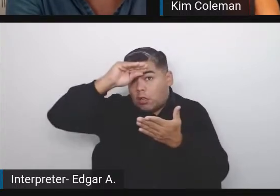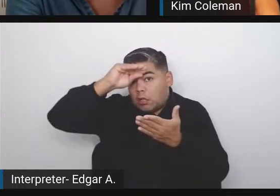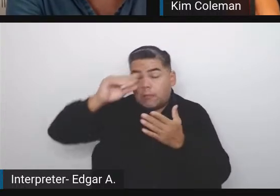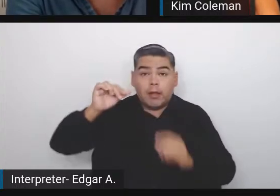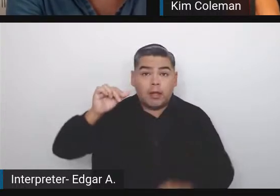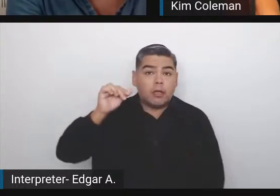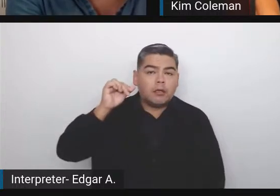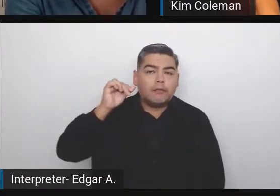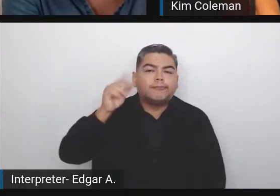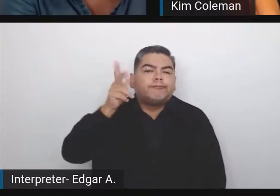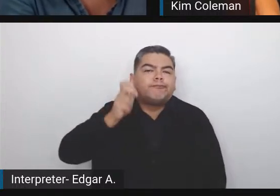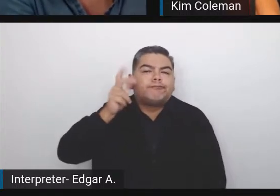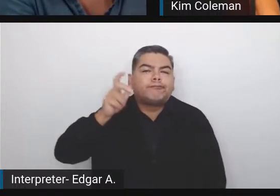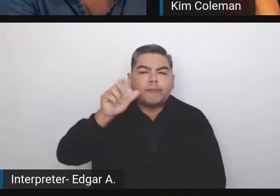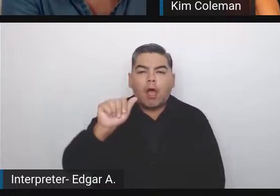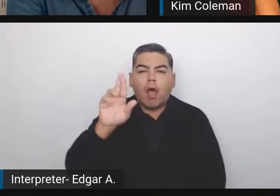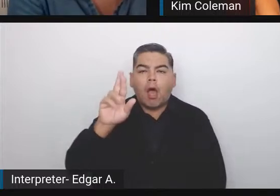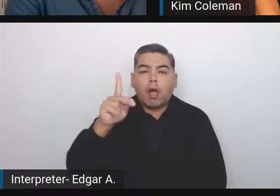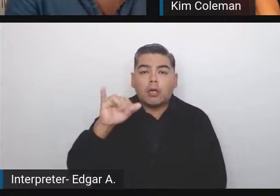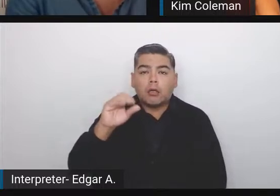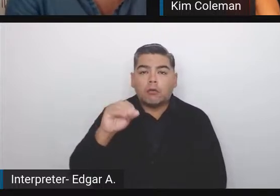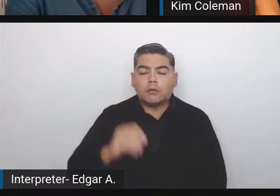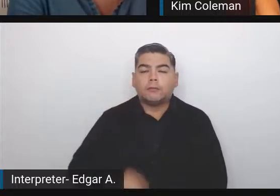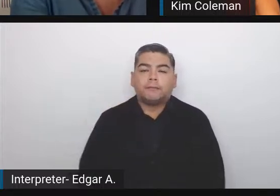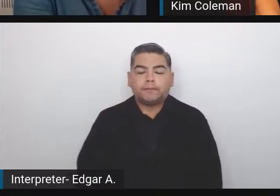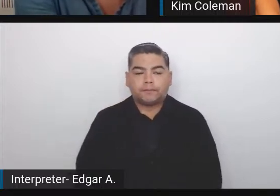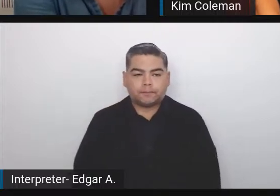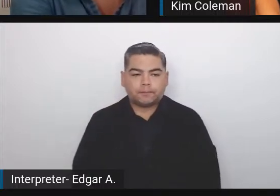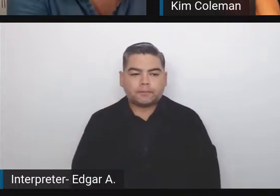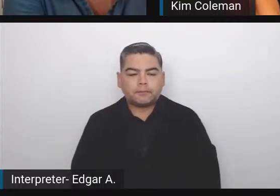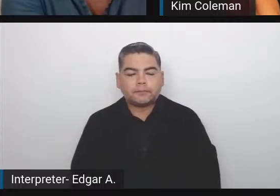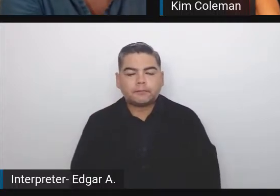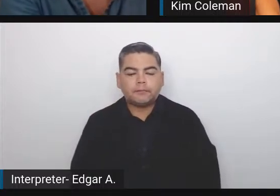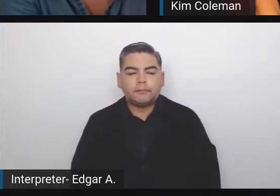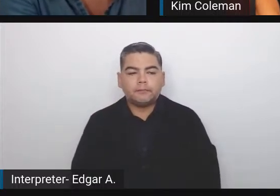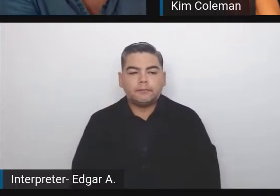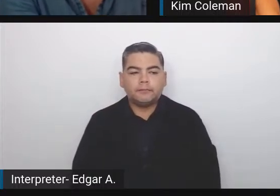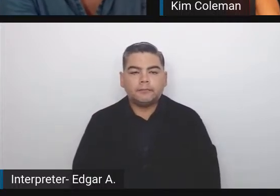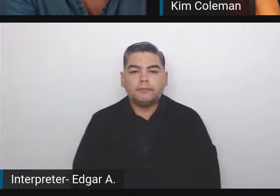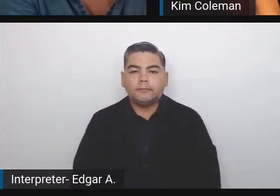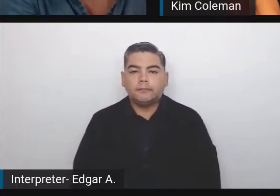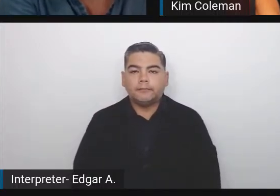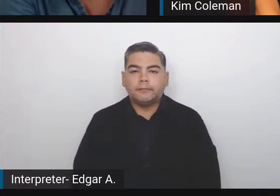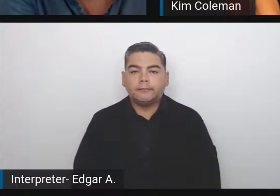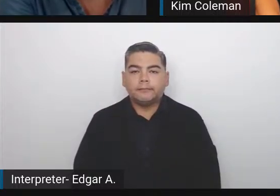content and the focus on visually impaired or limited vision, do you also have a category focused on learning by audio?